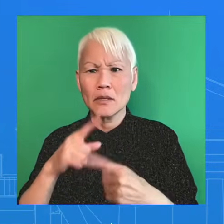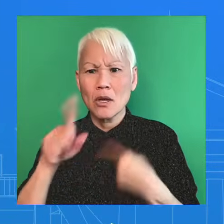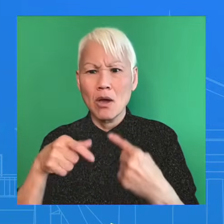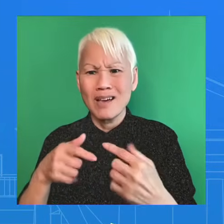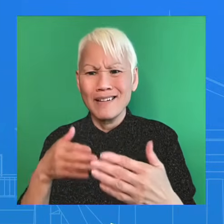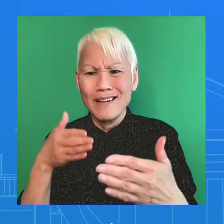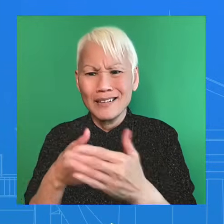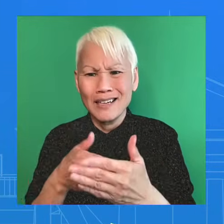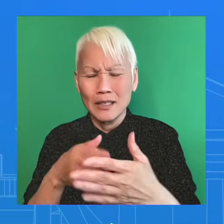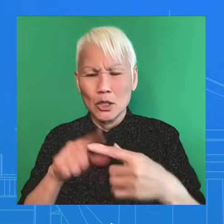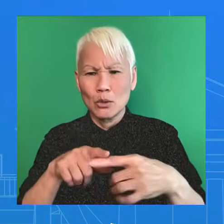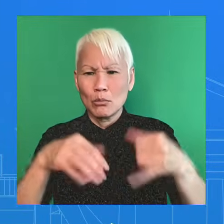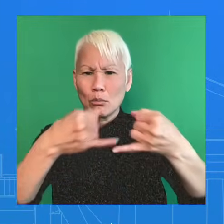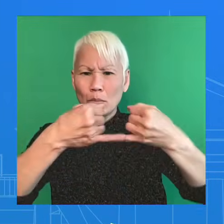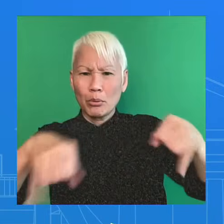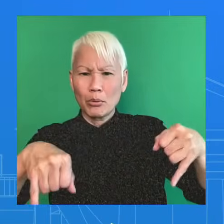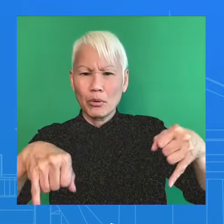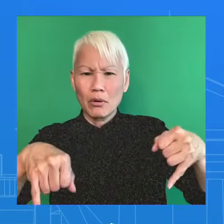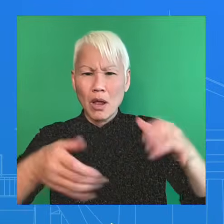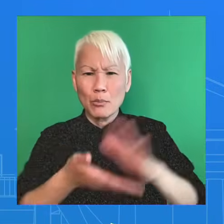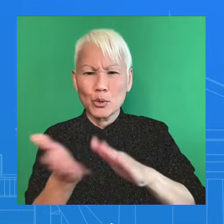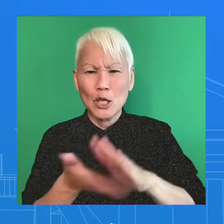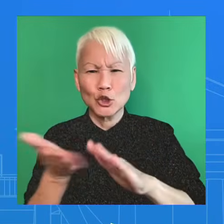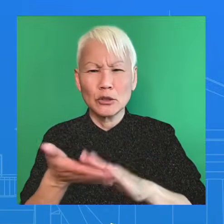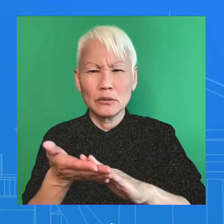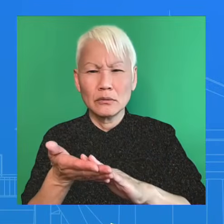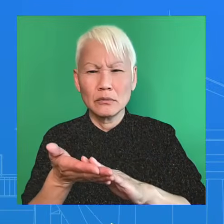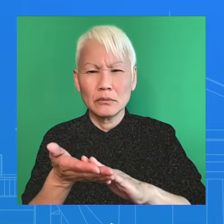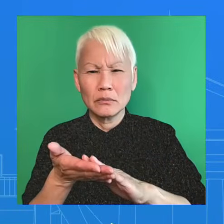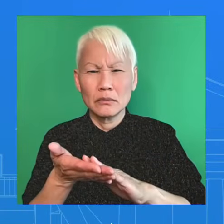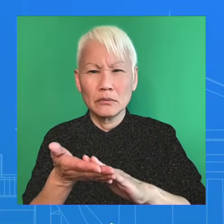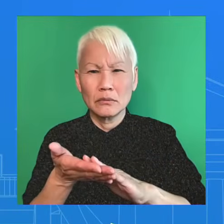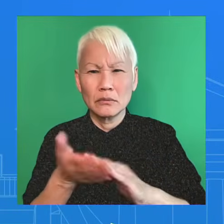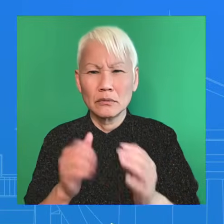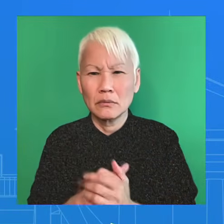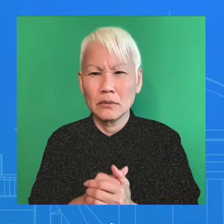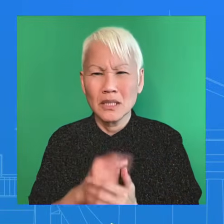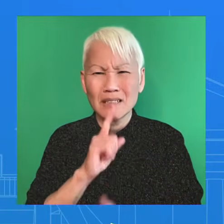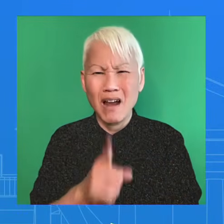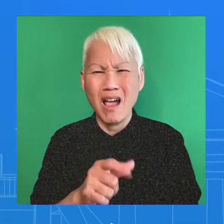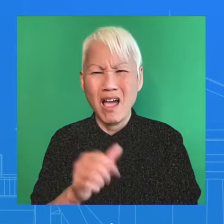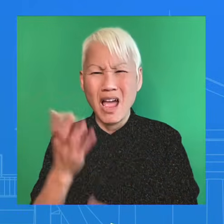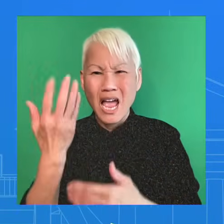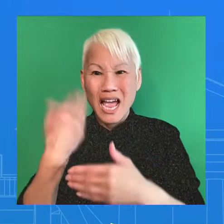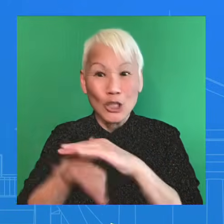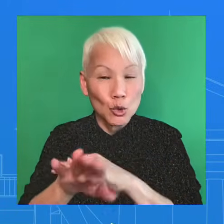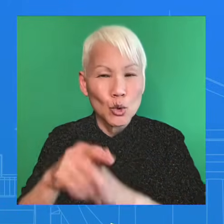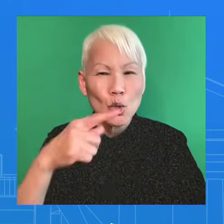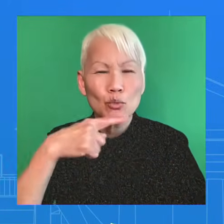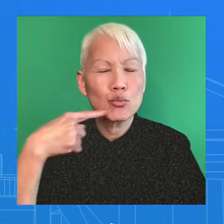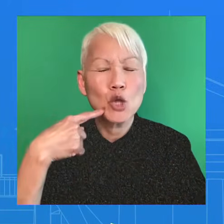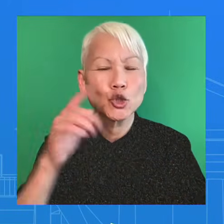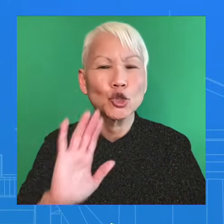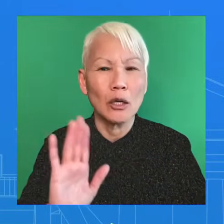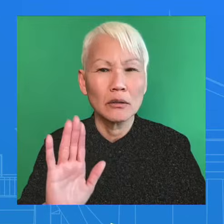Wouldn't it be the swiftest way to bring this war to a conclusion if Russia were made to feel even a fraction of the kind of pain